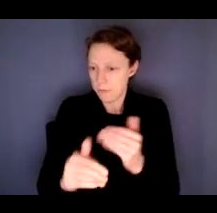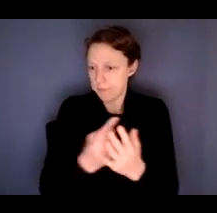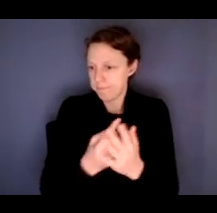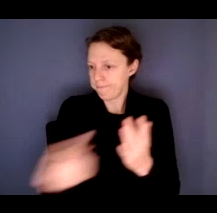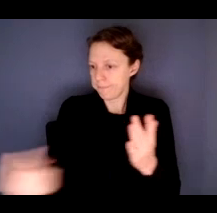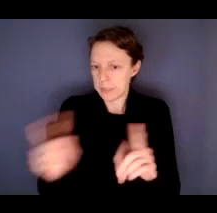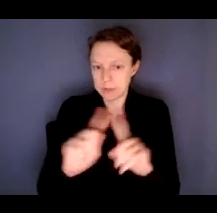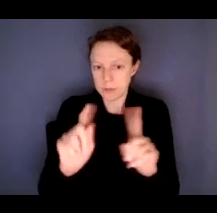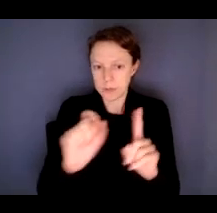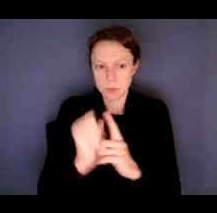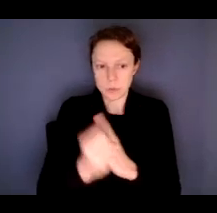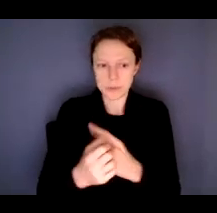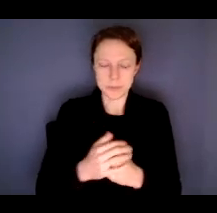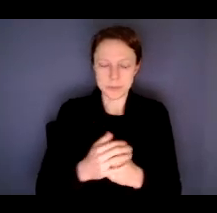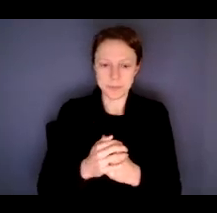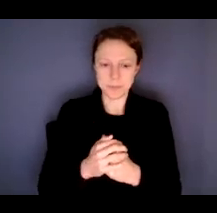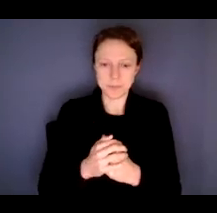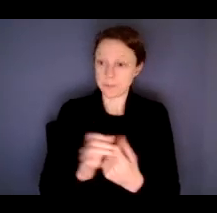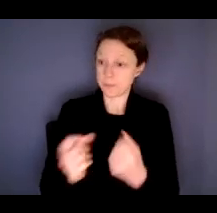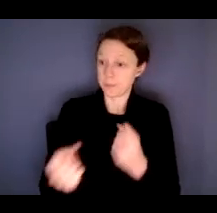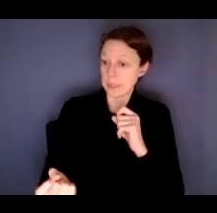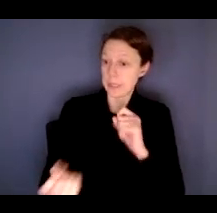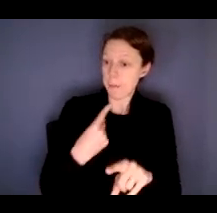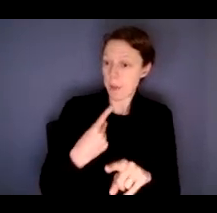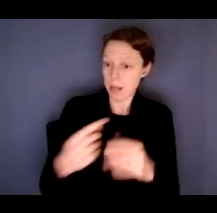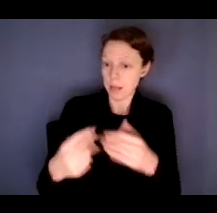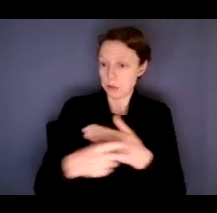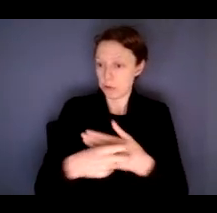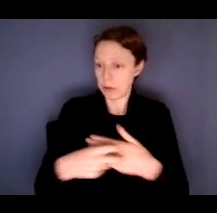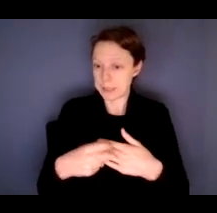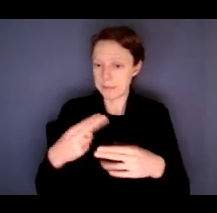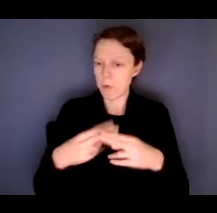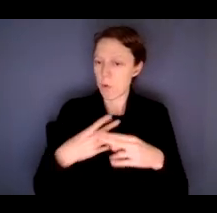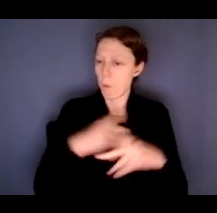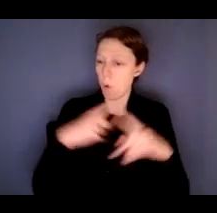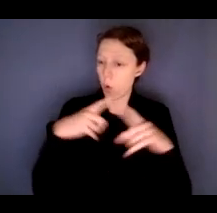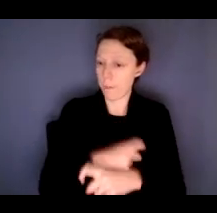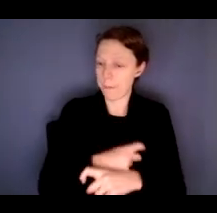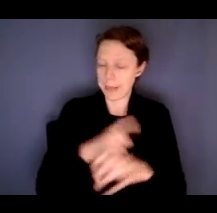The email address for that, if anyone does have a more complex question for the panel today you're